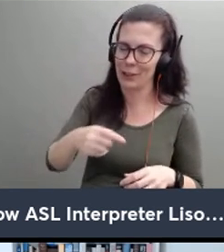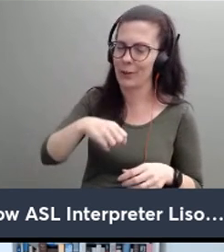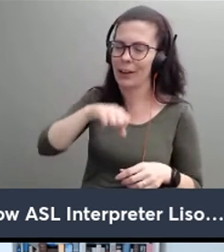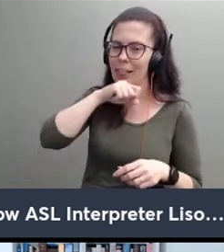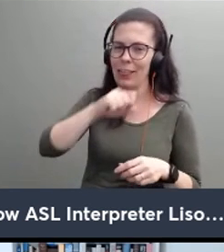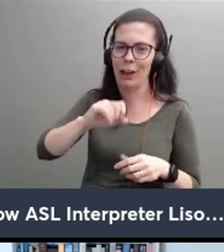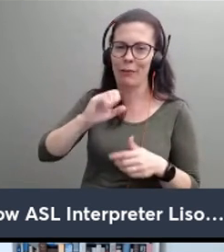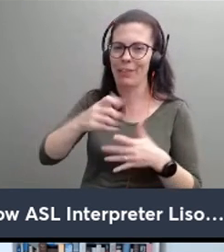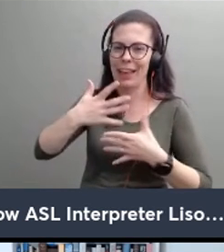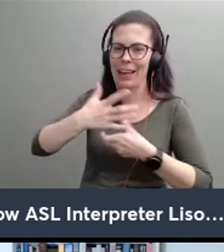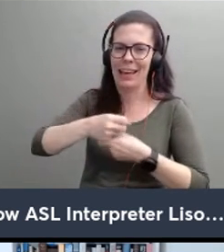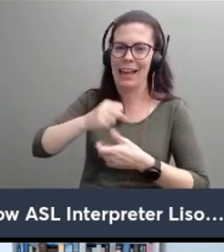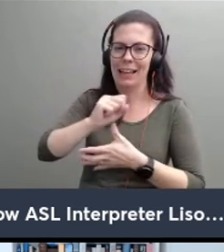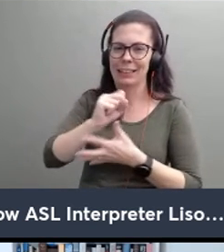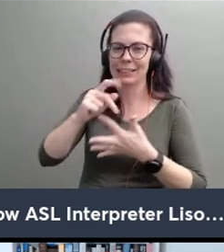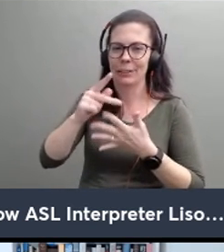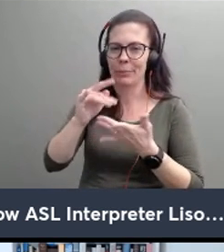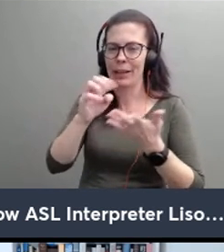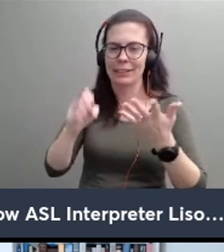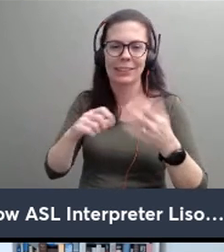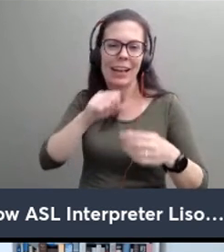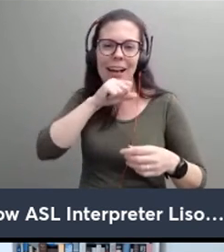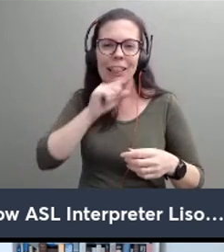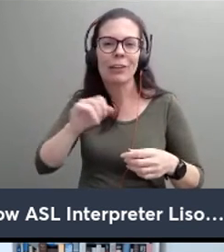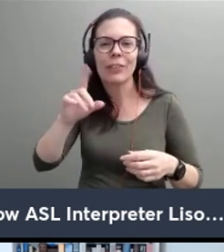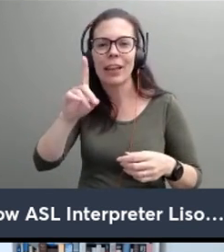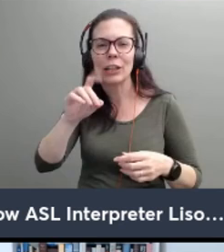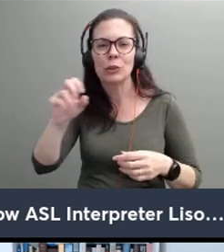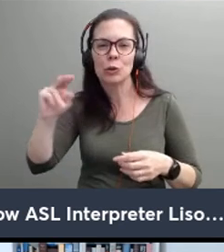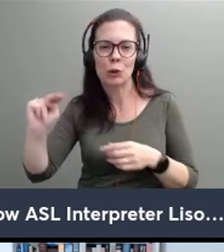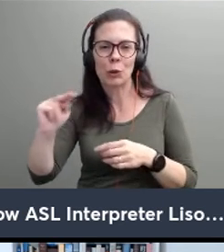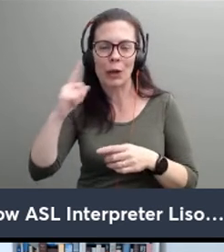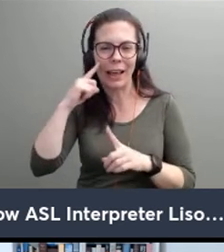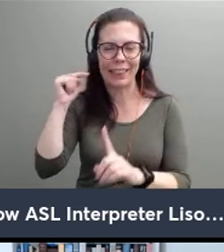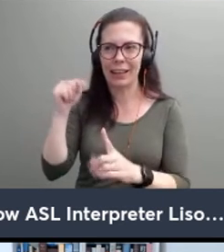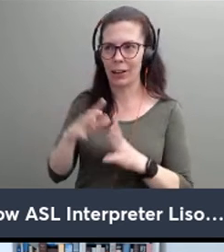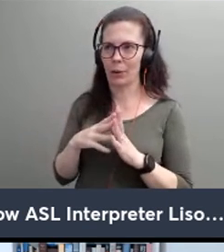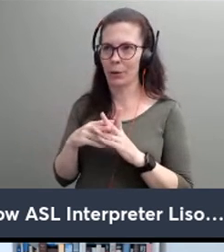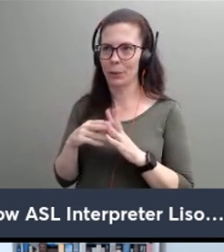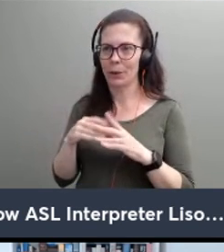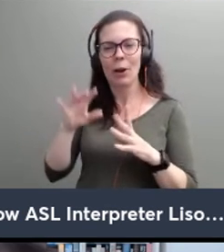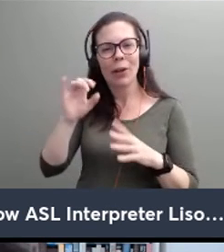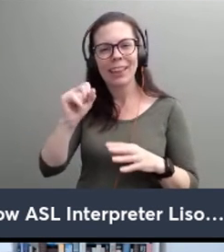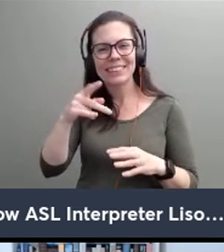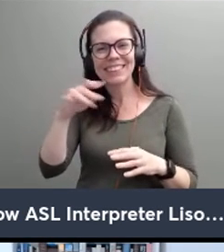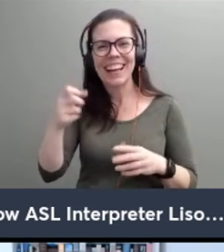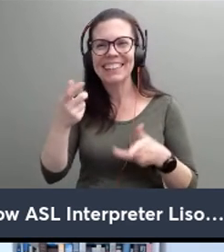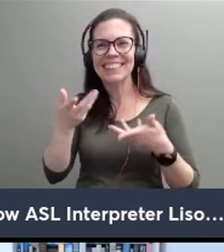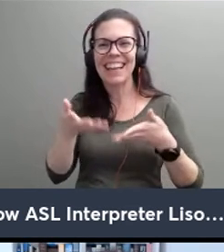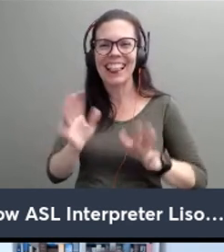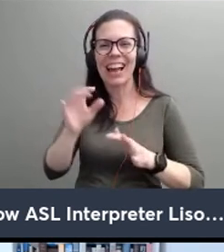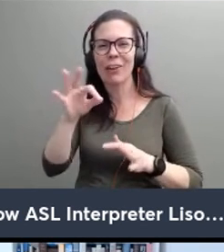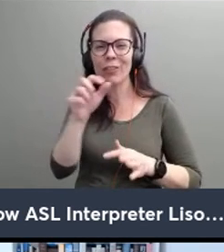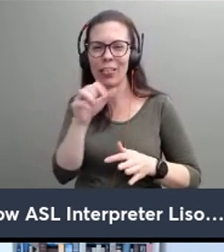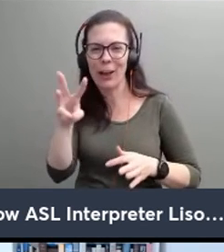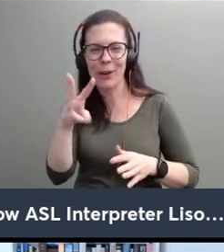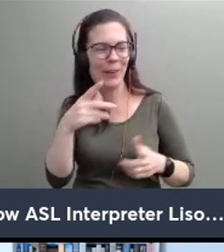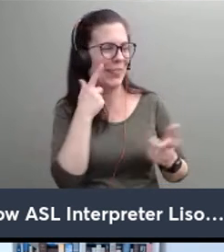I'm a fan of the Dune series, so I'm thinking, let SPICE blow. (all laugh)